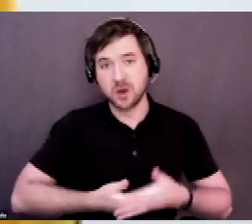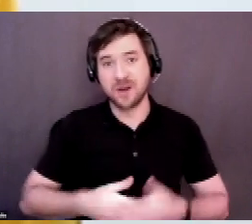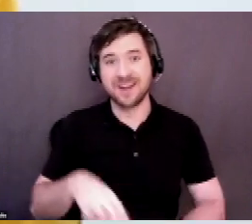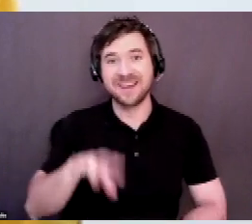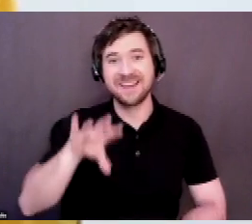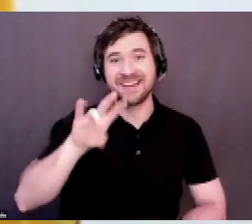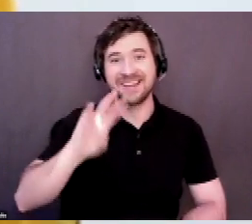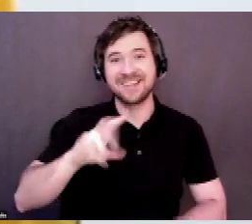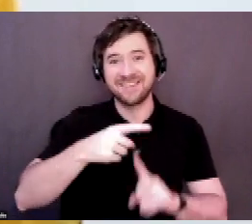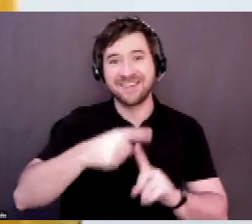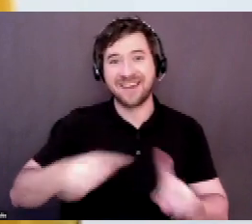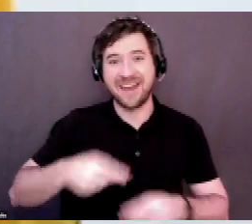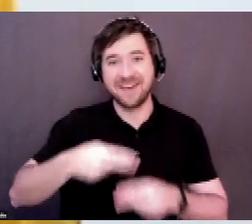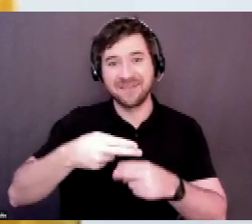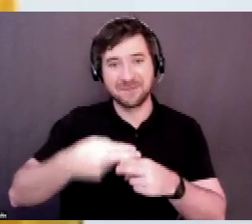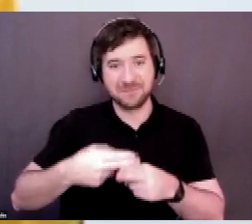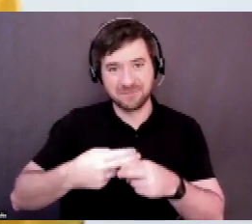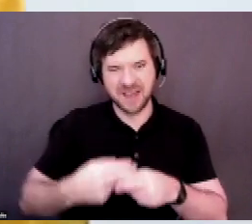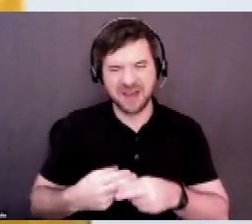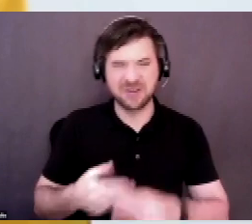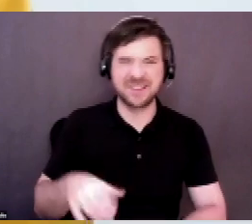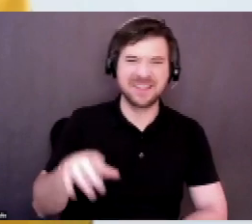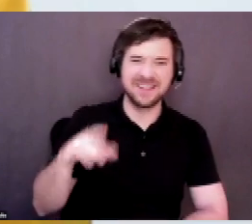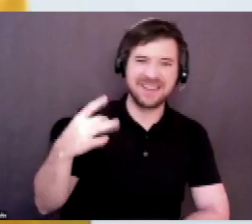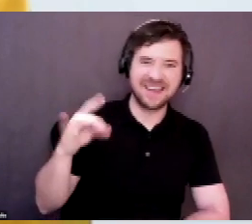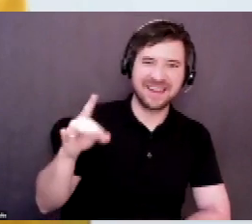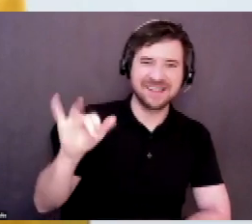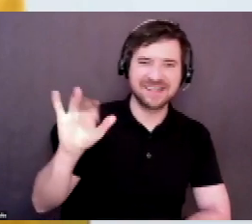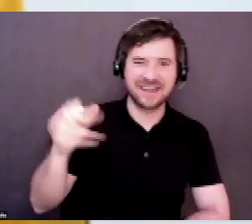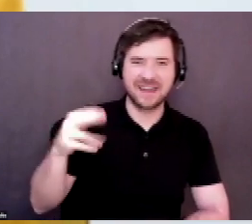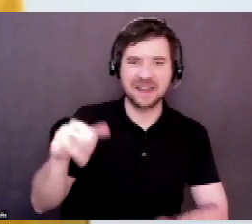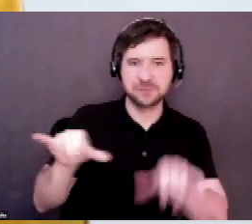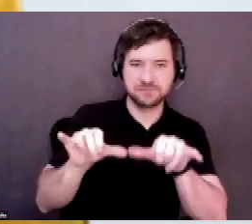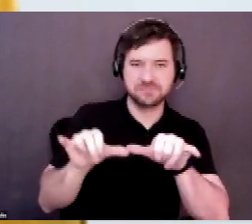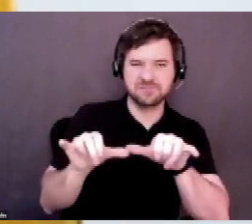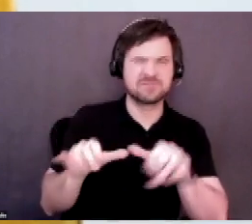So she was pretty much average size baby in the weight and the height,